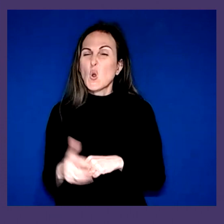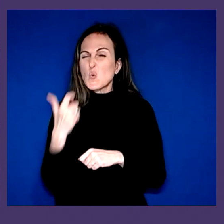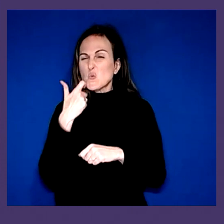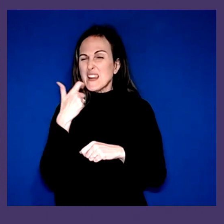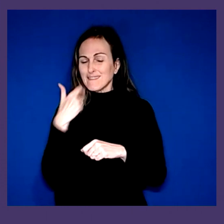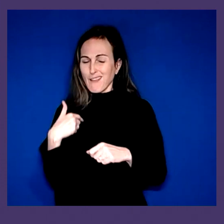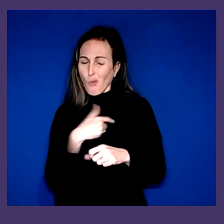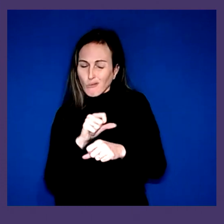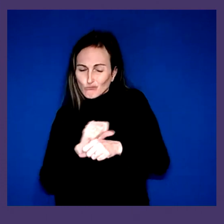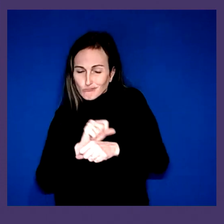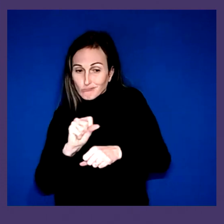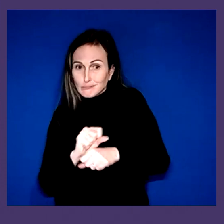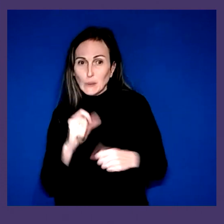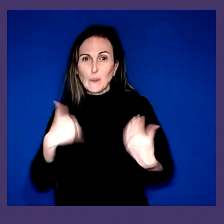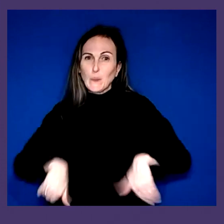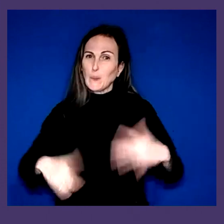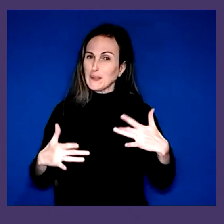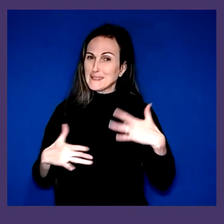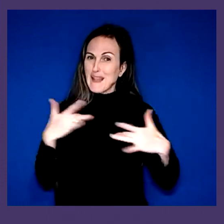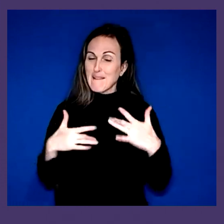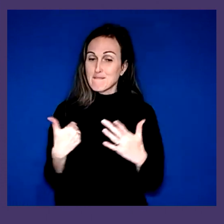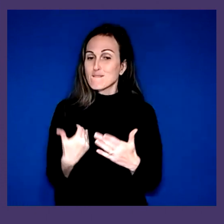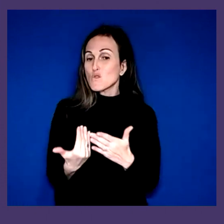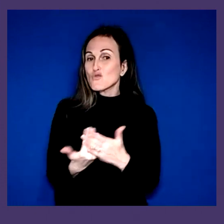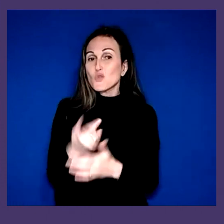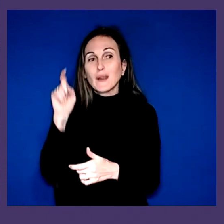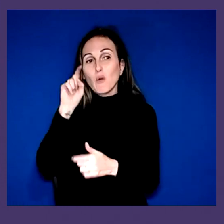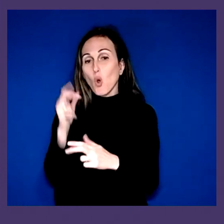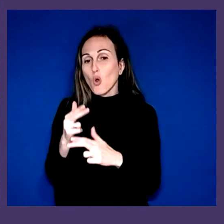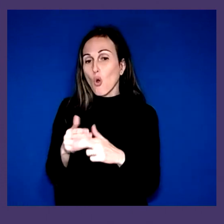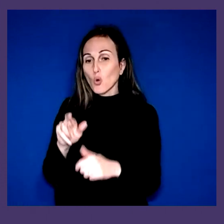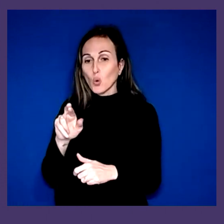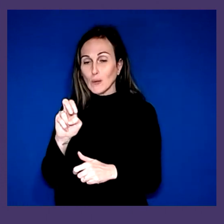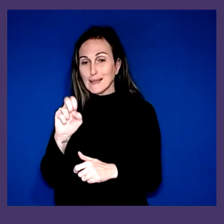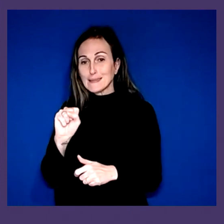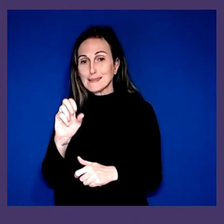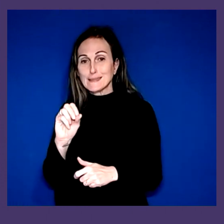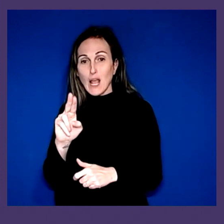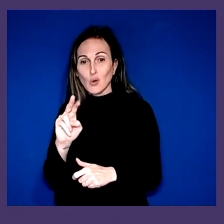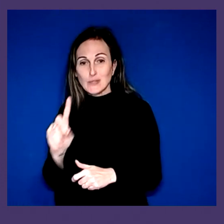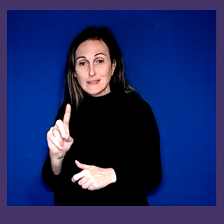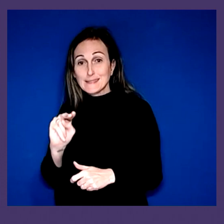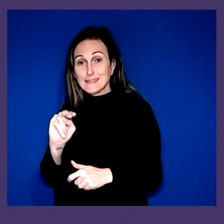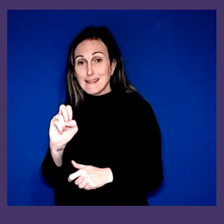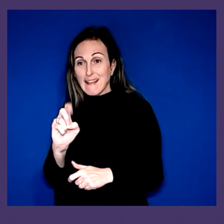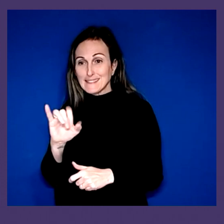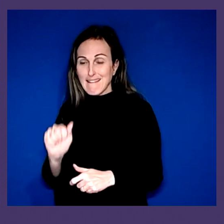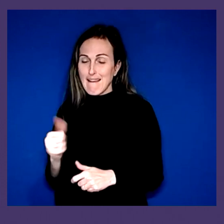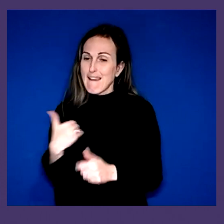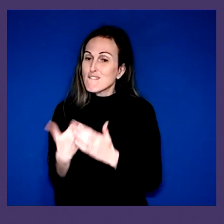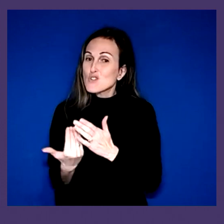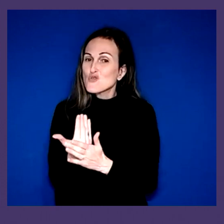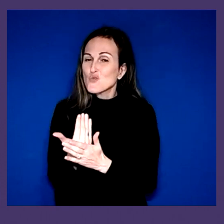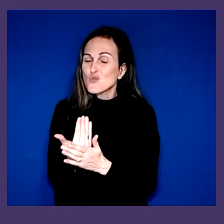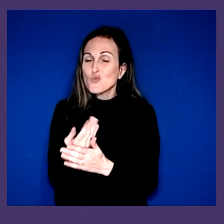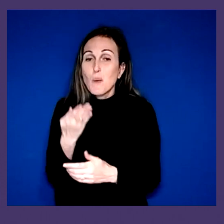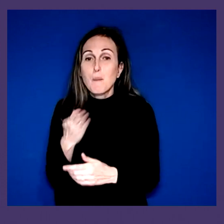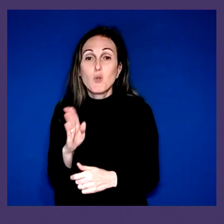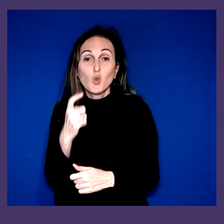We have a new hearing aid called ReSound Nexia, and it has the new Bluetooth Low Energy Audio protocol.